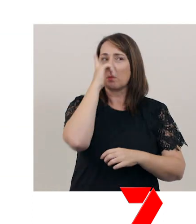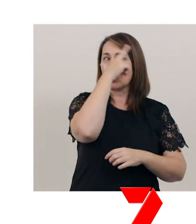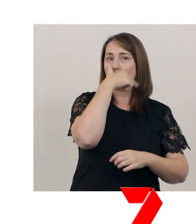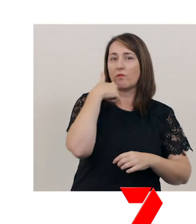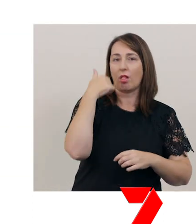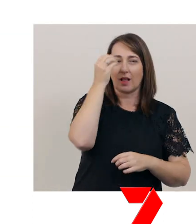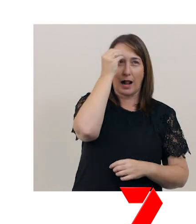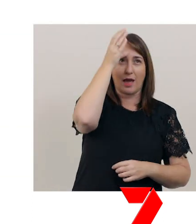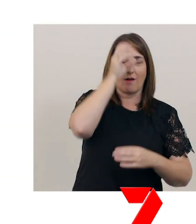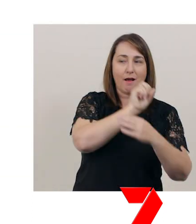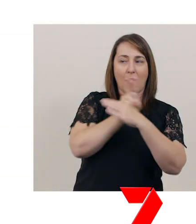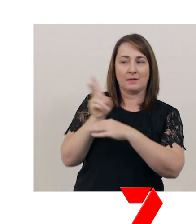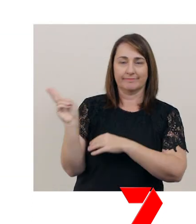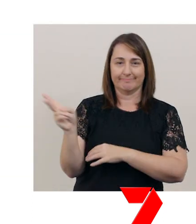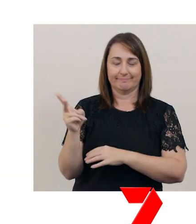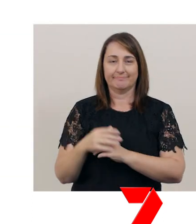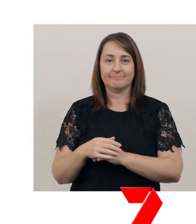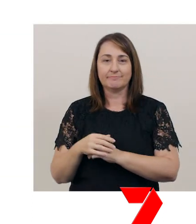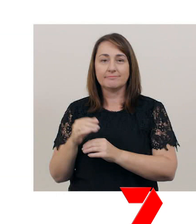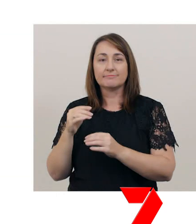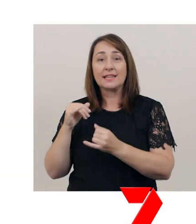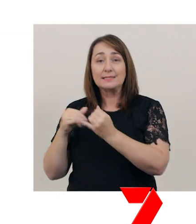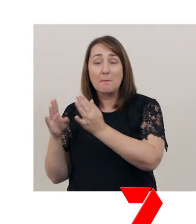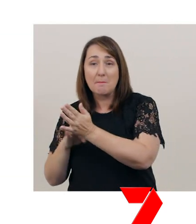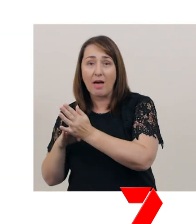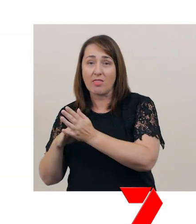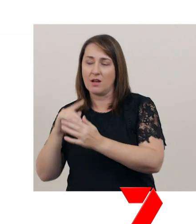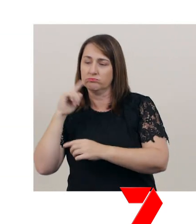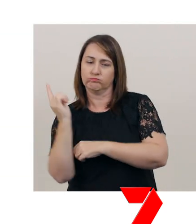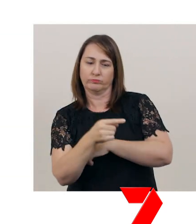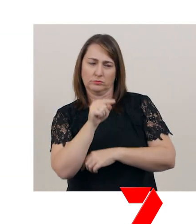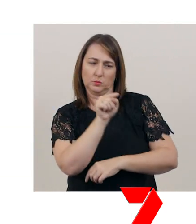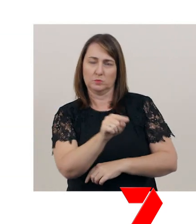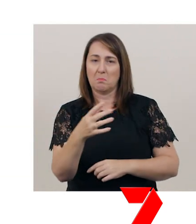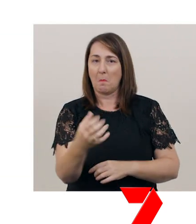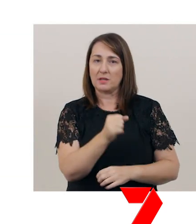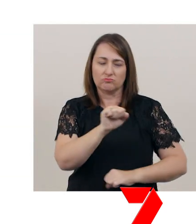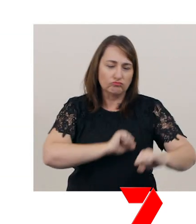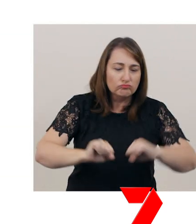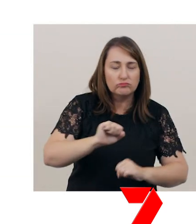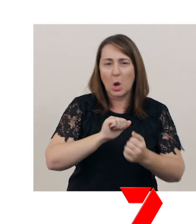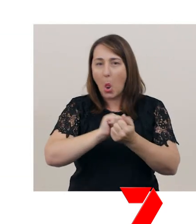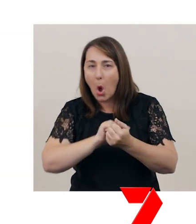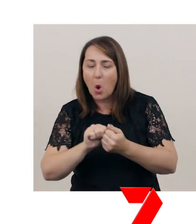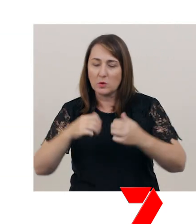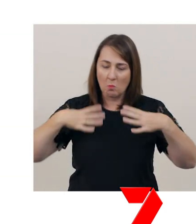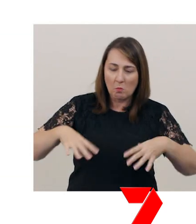The step-mother gave Ye Xian the worst jobs, like washing clothes, carrying water, and stoking the fire under the k’ang,